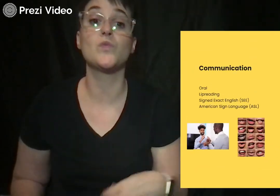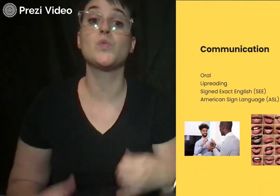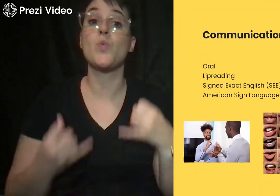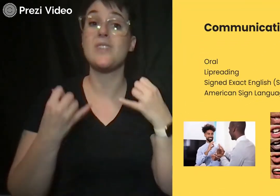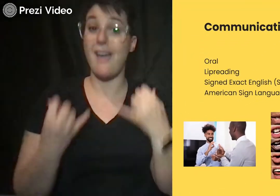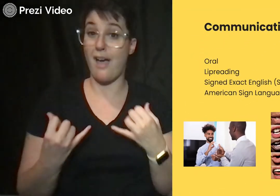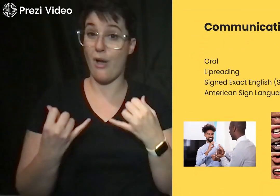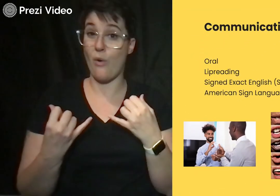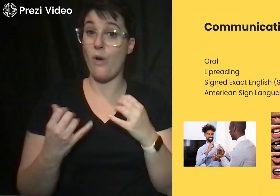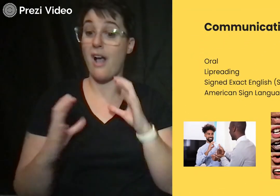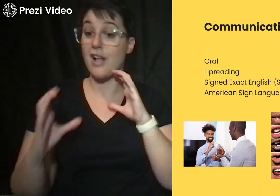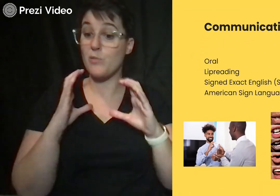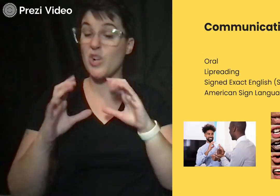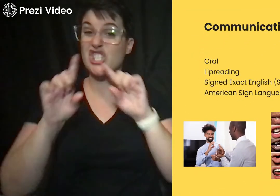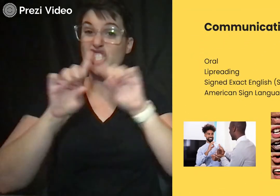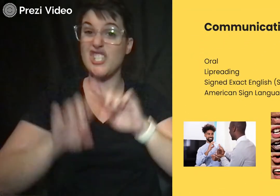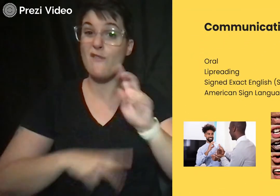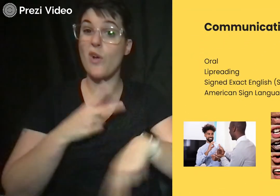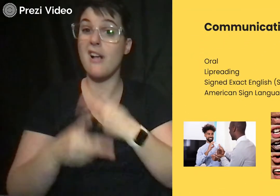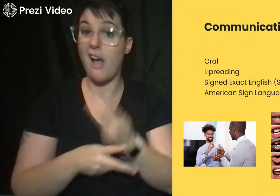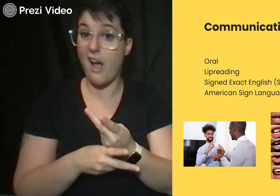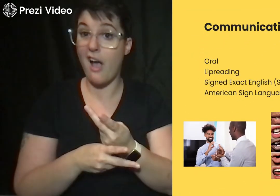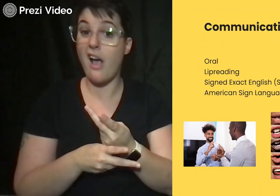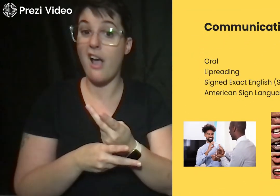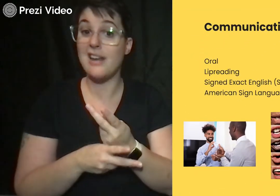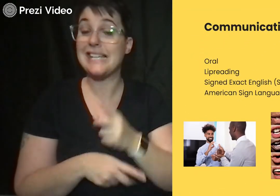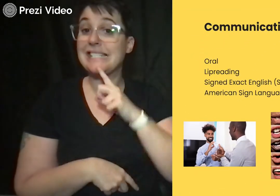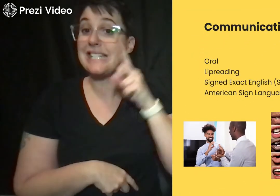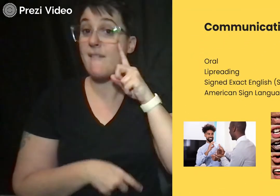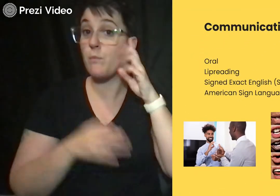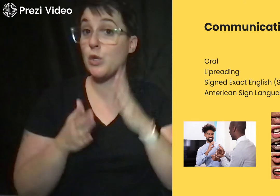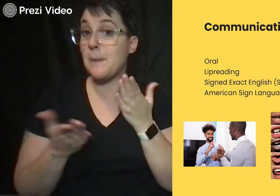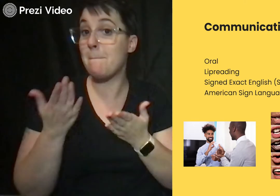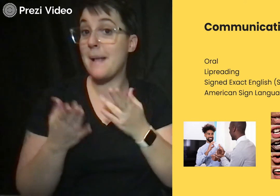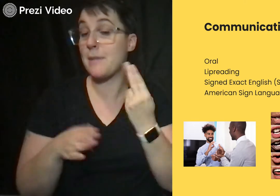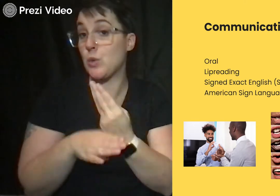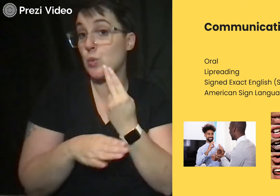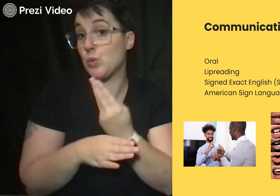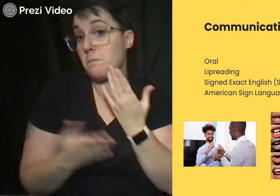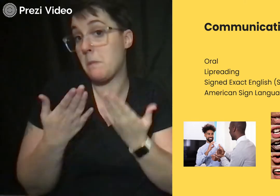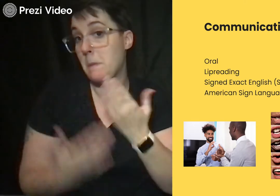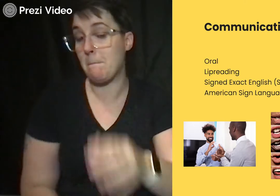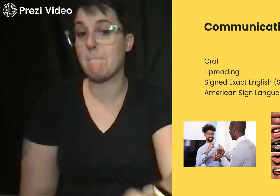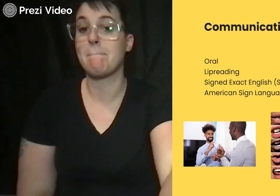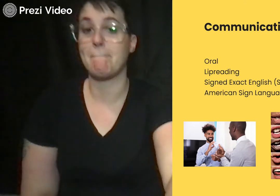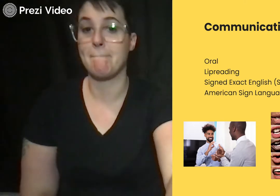Now let’s discuss different forms of communication that DHH people might use.